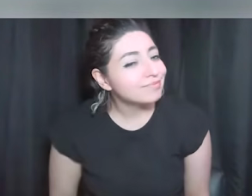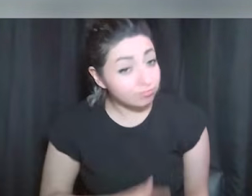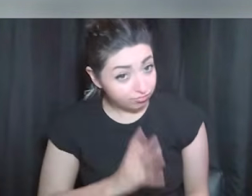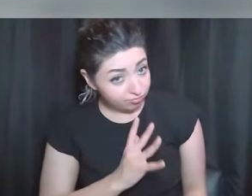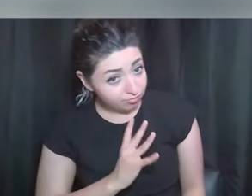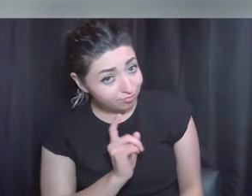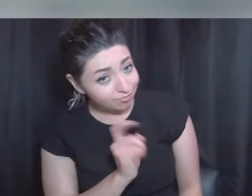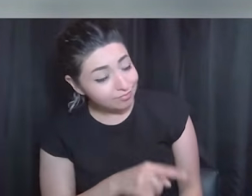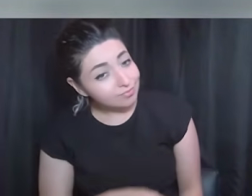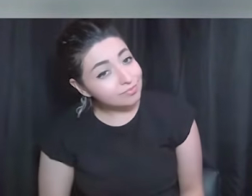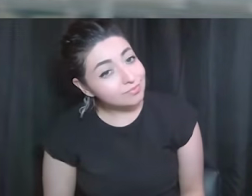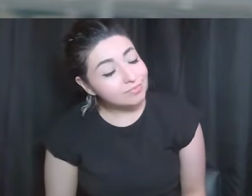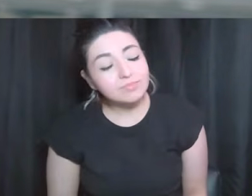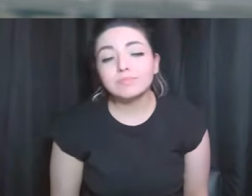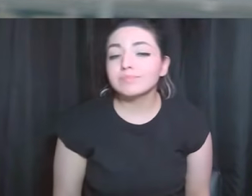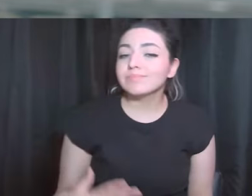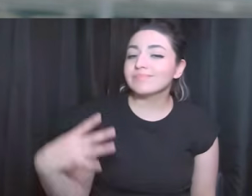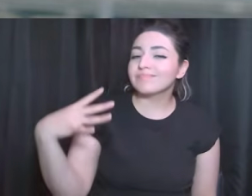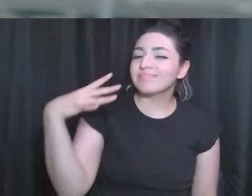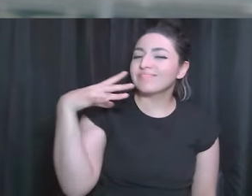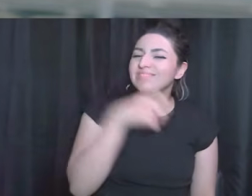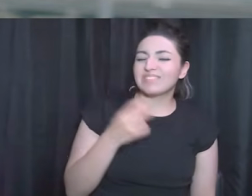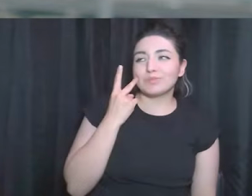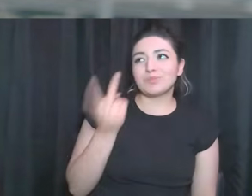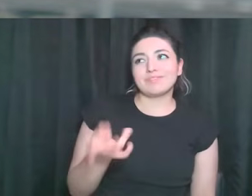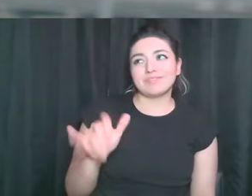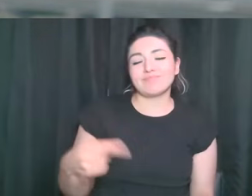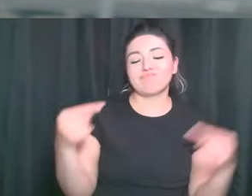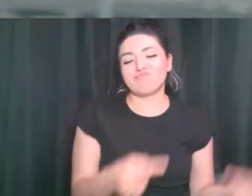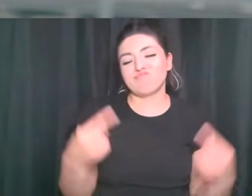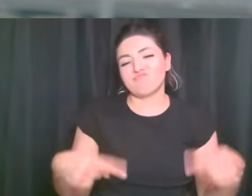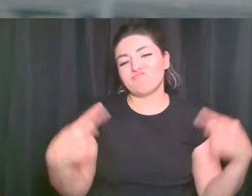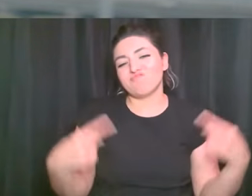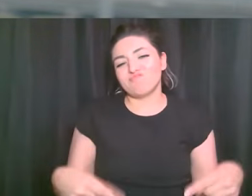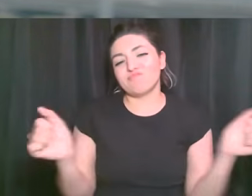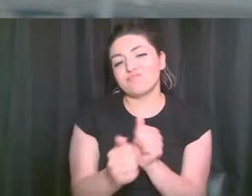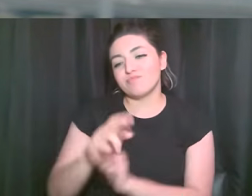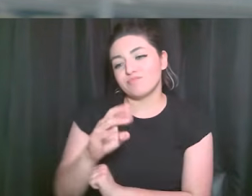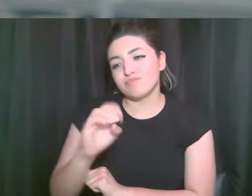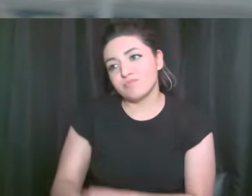Hey. You okay? I suppose you overheard my argument with Detective Reed?